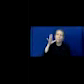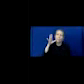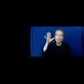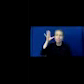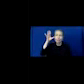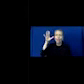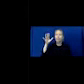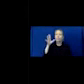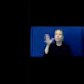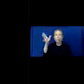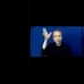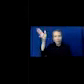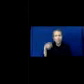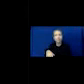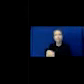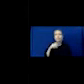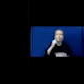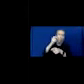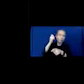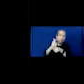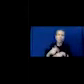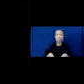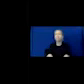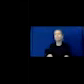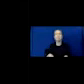siblings, whoever is supportive in that individual's life.